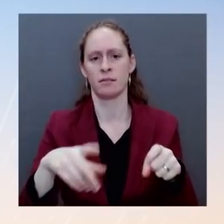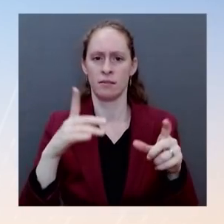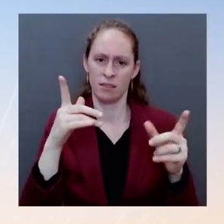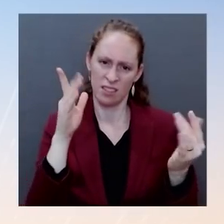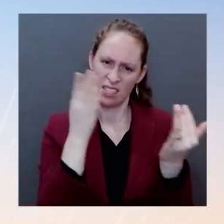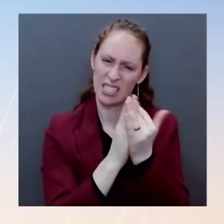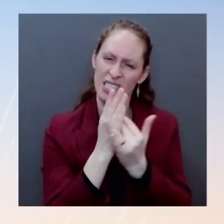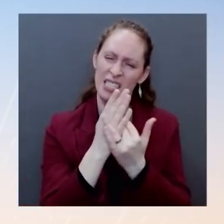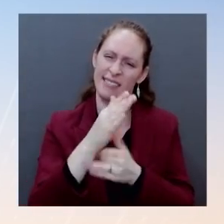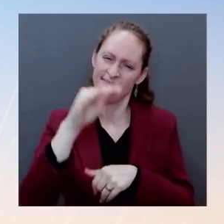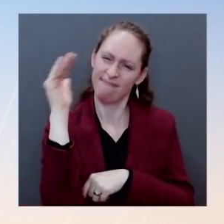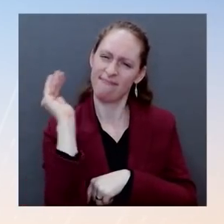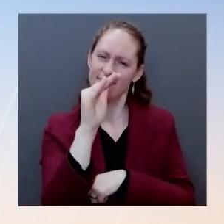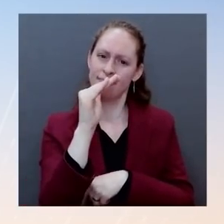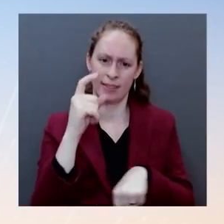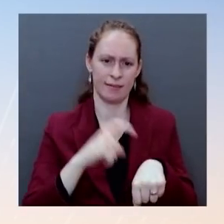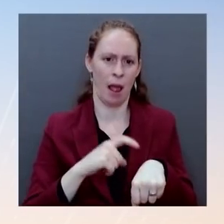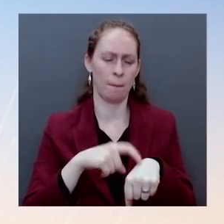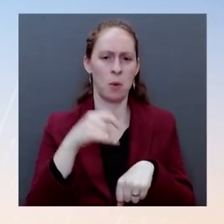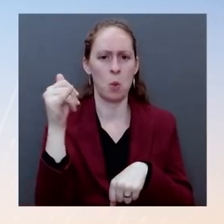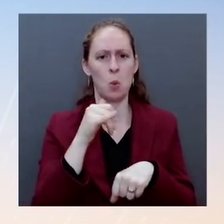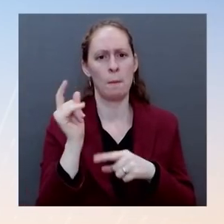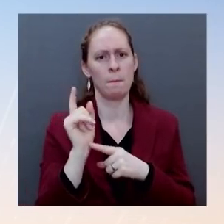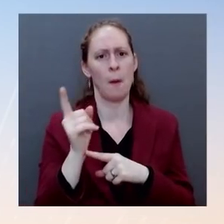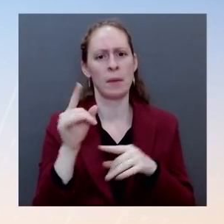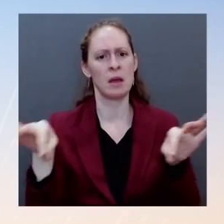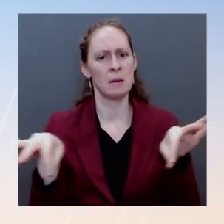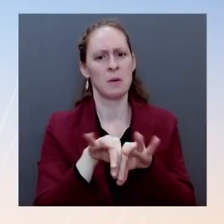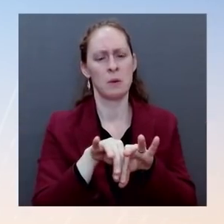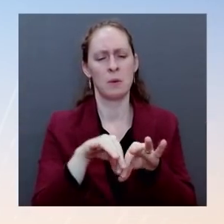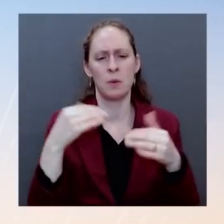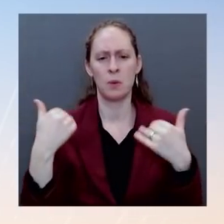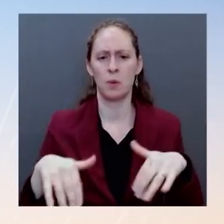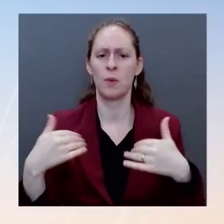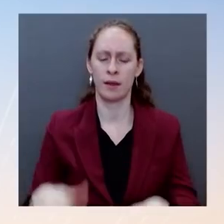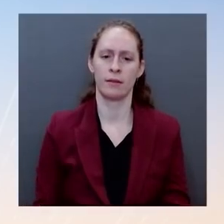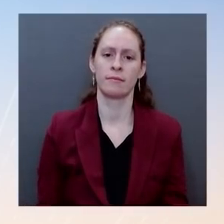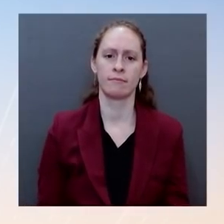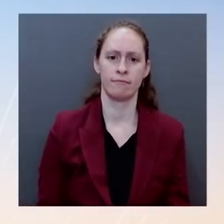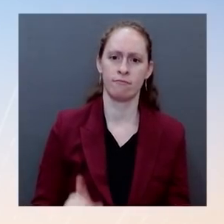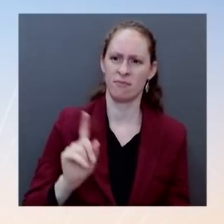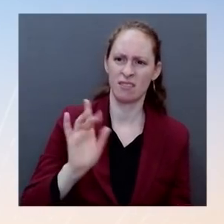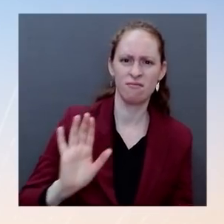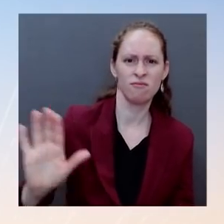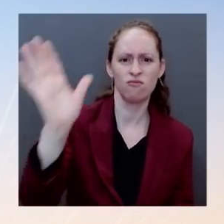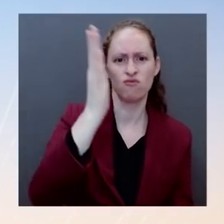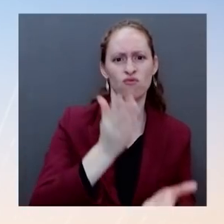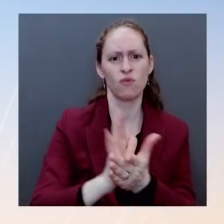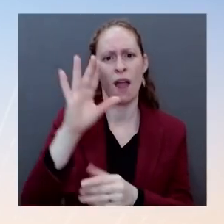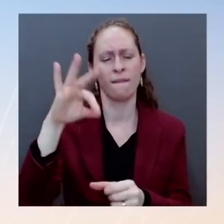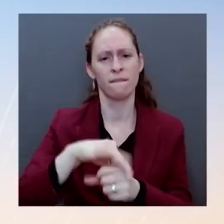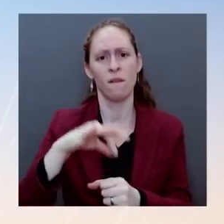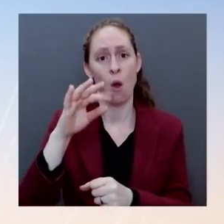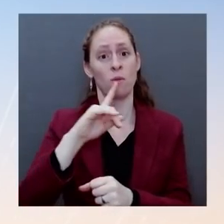the right to vote and have your vote counted -- is at risk. And he is going to be working the phones, the Vice President will be working the phones.